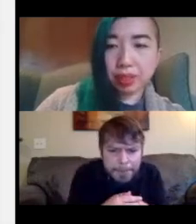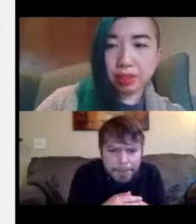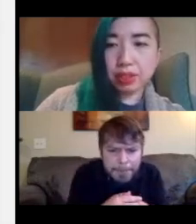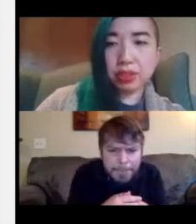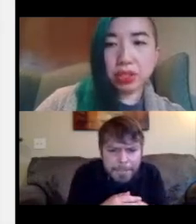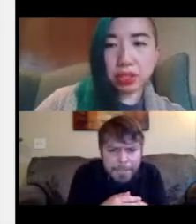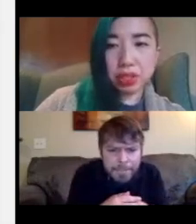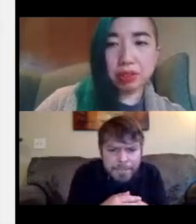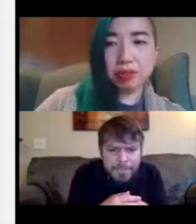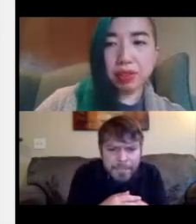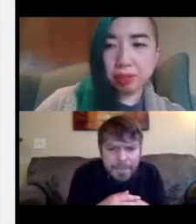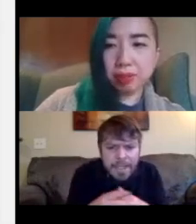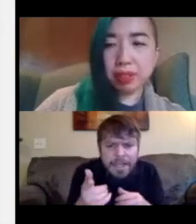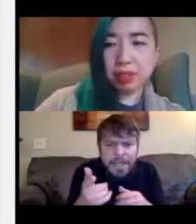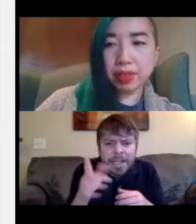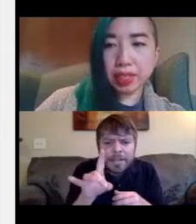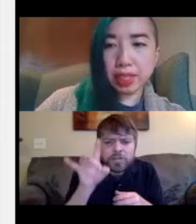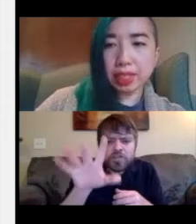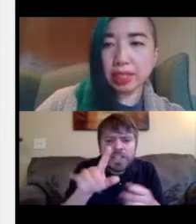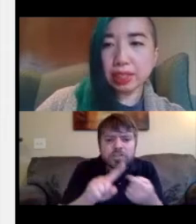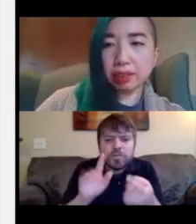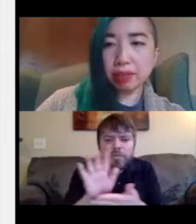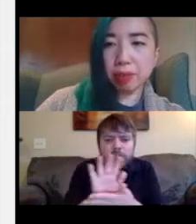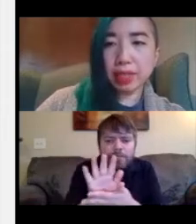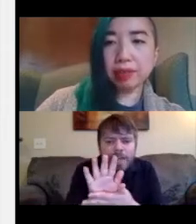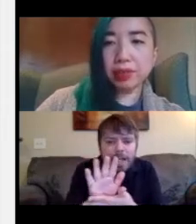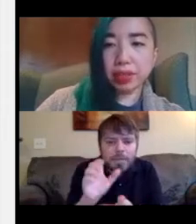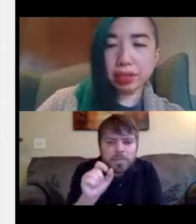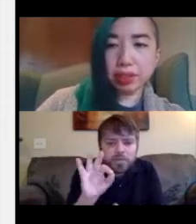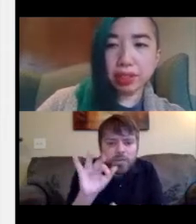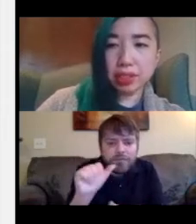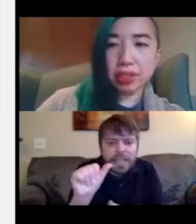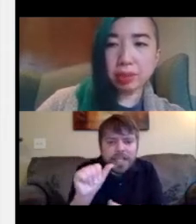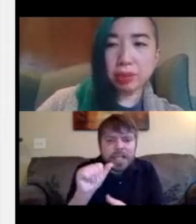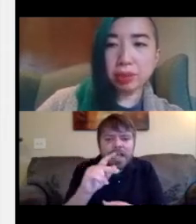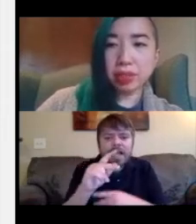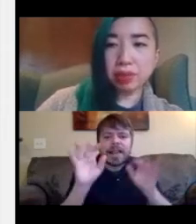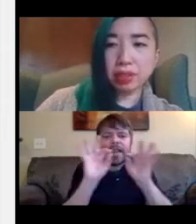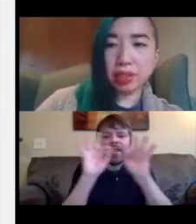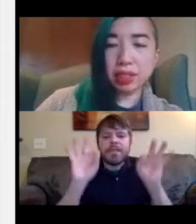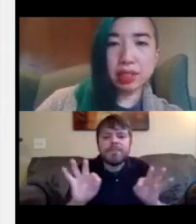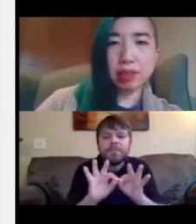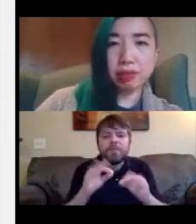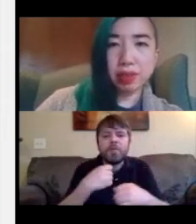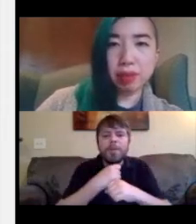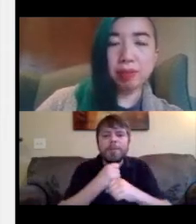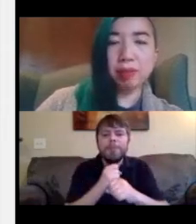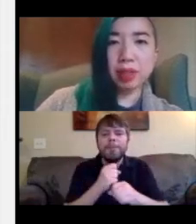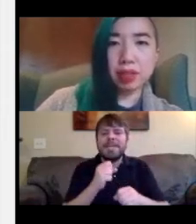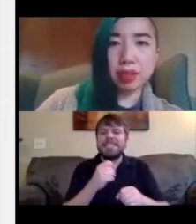"there's a gesture to film." Sophia says, "the form makes it feel like transitions between different scenes in a film." Ok.